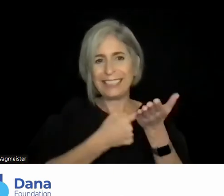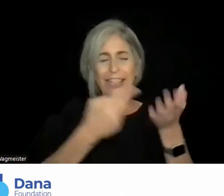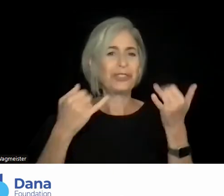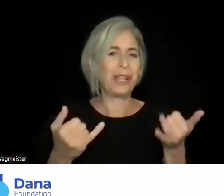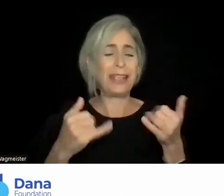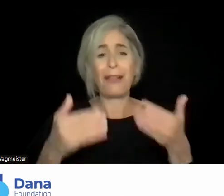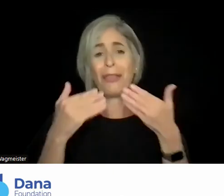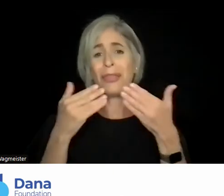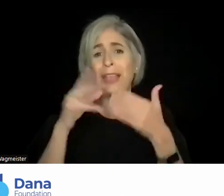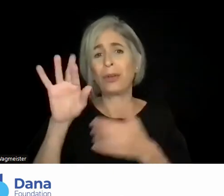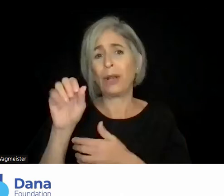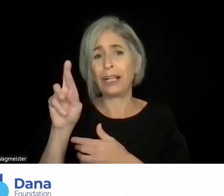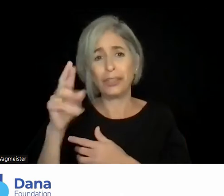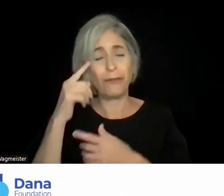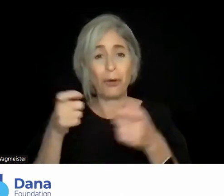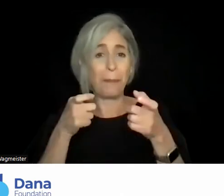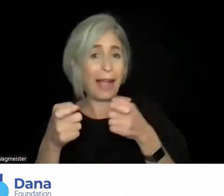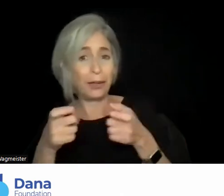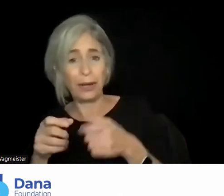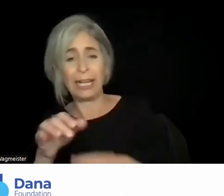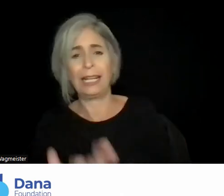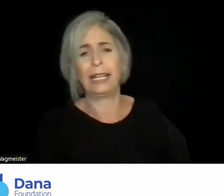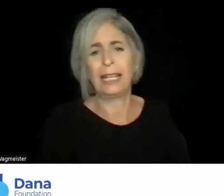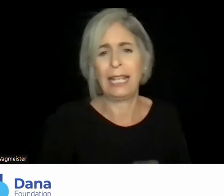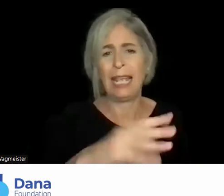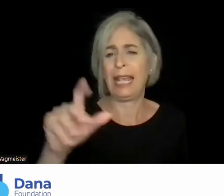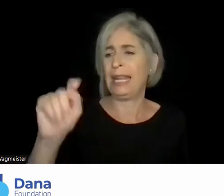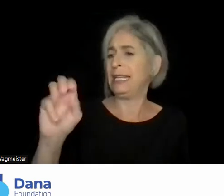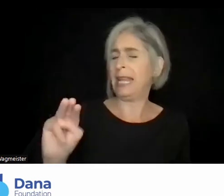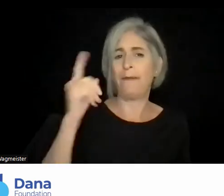definitely wanted to thank Theresa for inviting me to be part of this